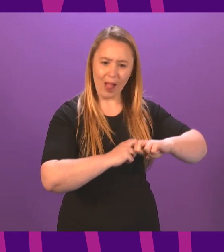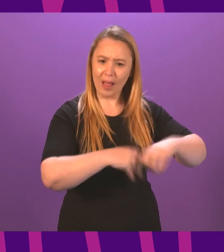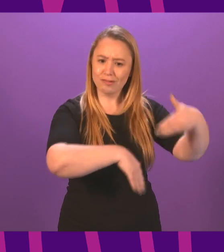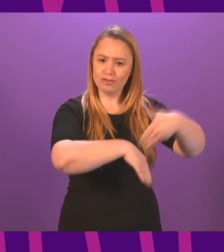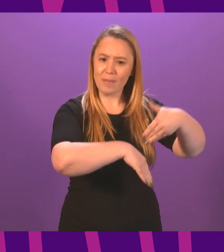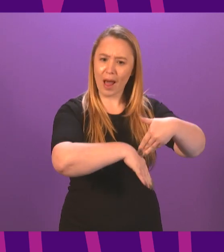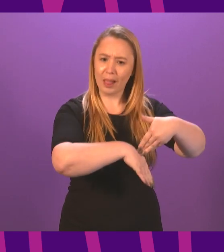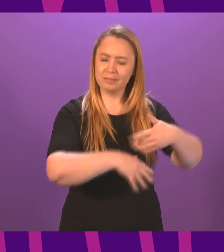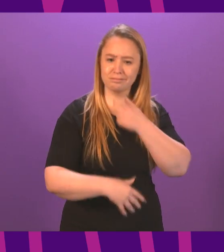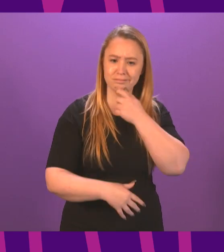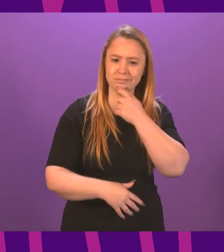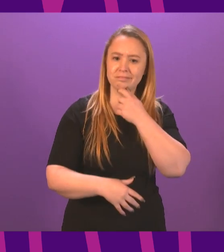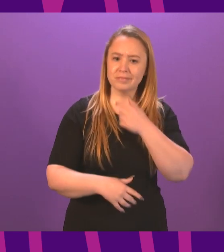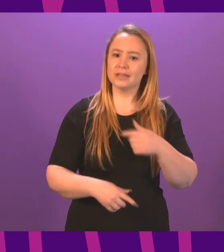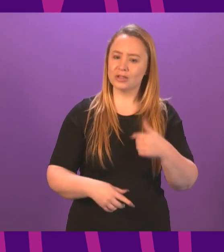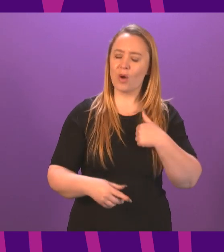that means to one family.